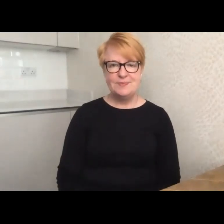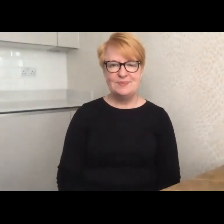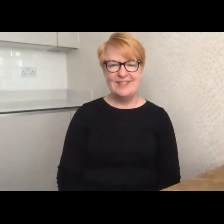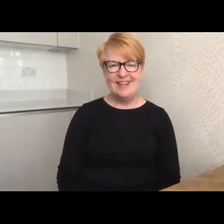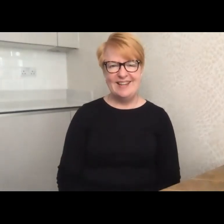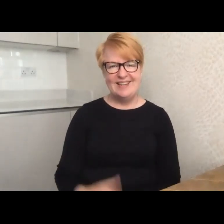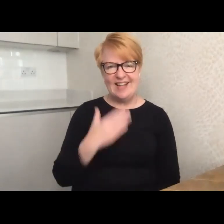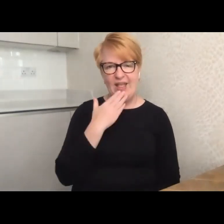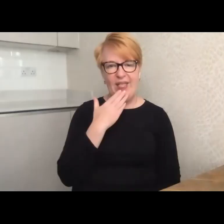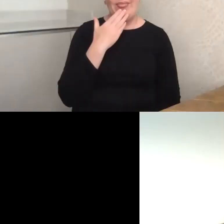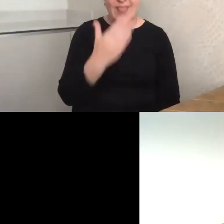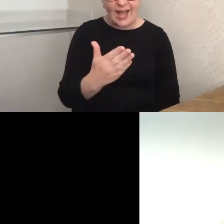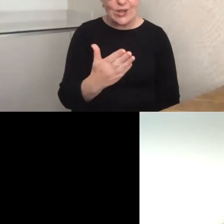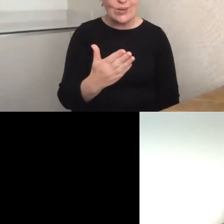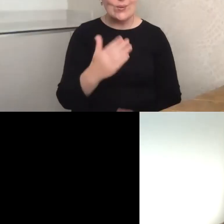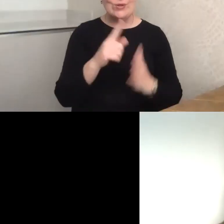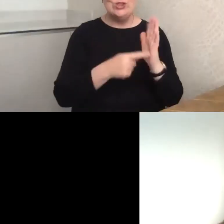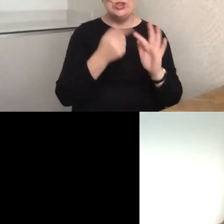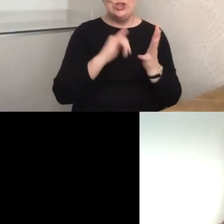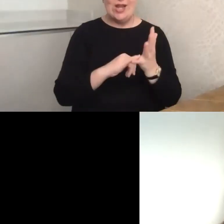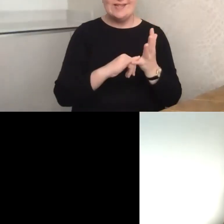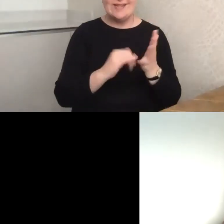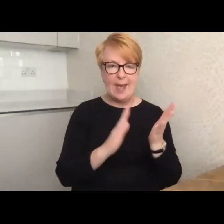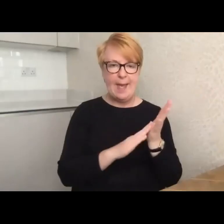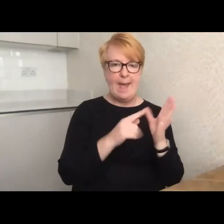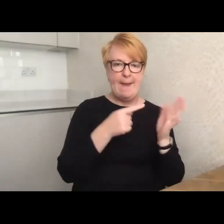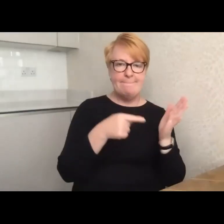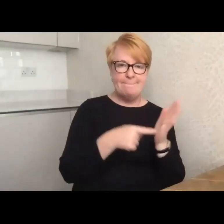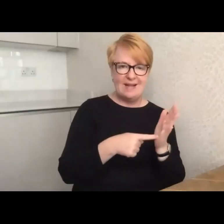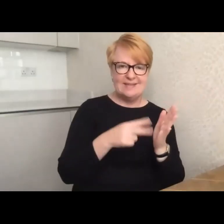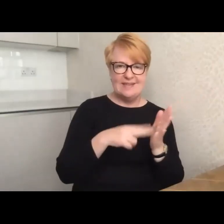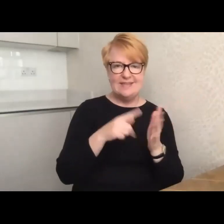Thank you so much, Jes, Mat and Nephertiti for this really inspiring conversation.